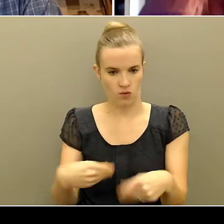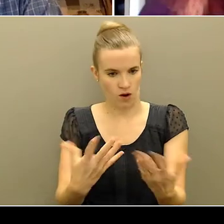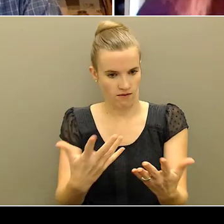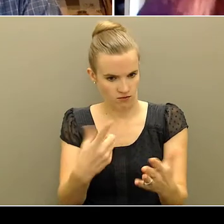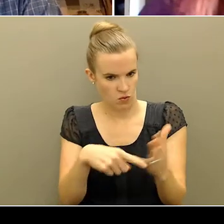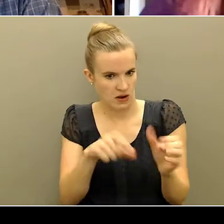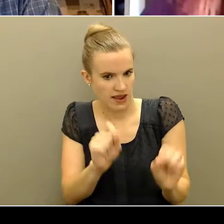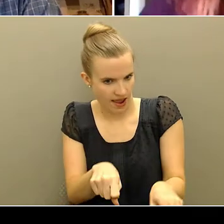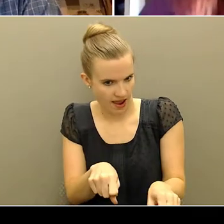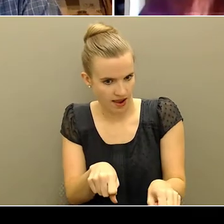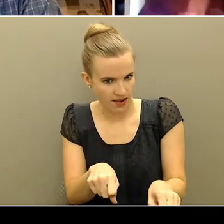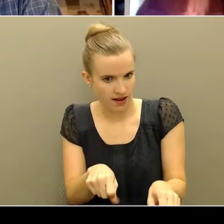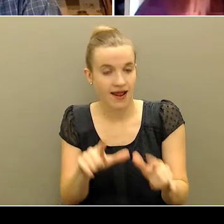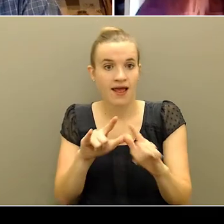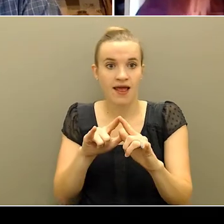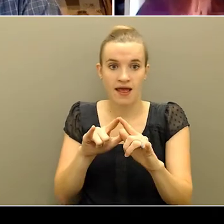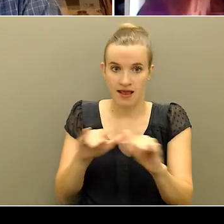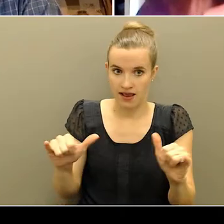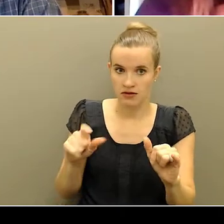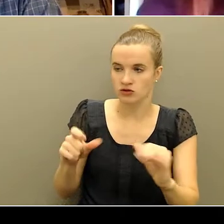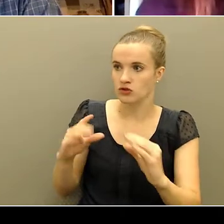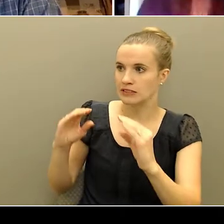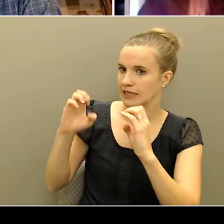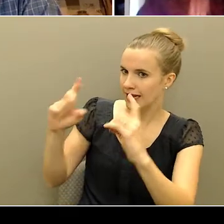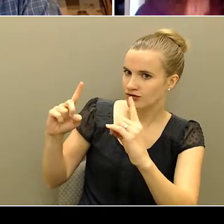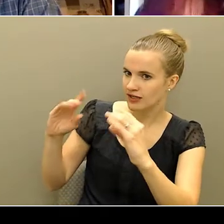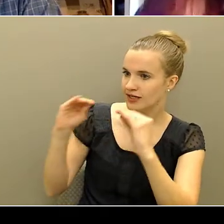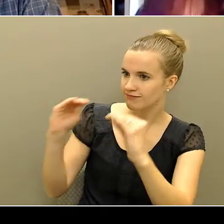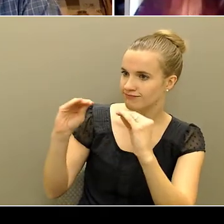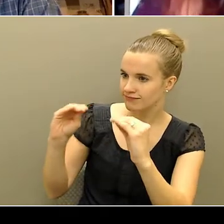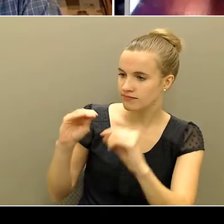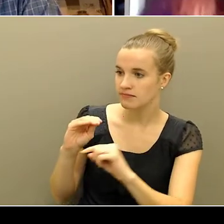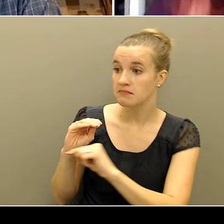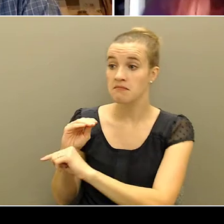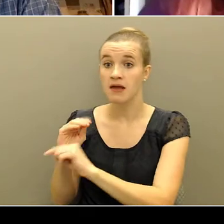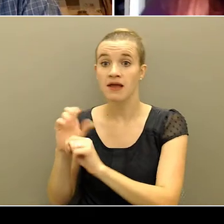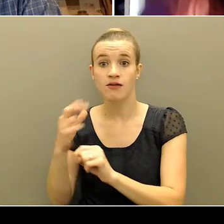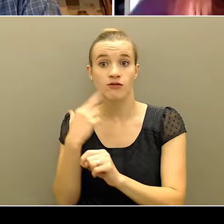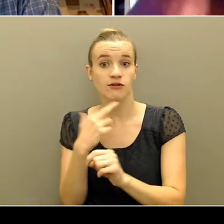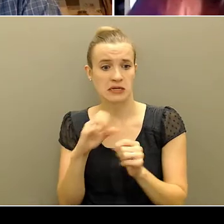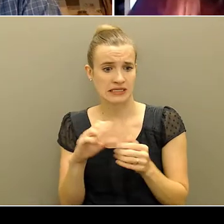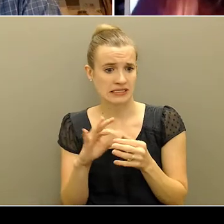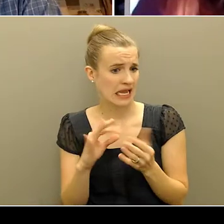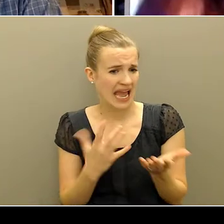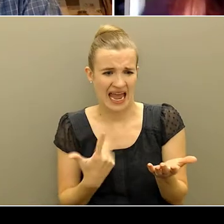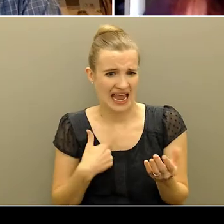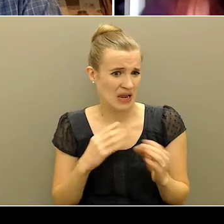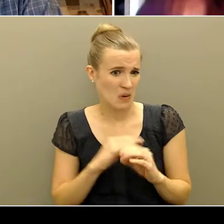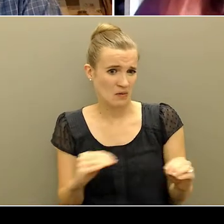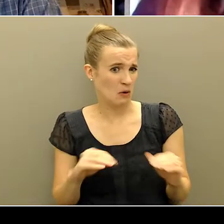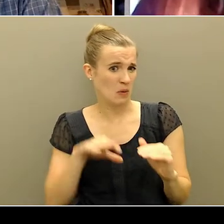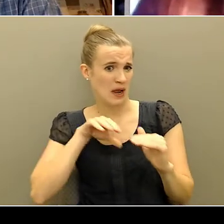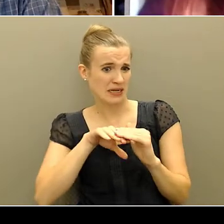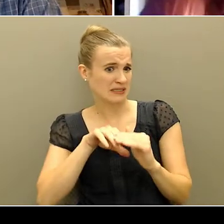said that you can use it, we've already talked to them. You know, set up an arrangement ahead of time or, you know, this movie theater or this shopping